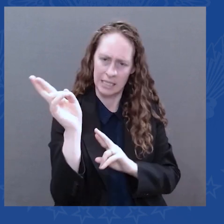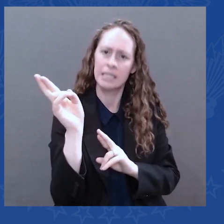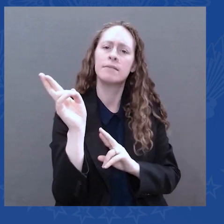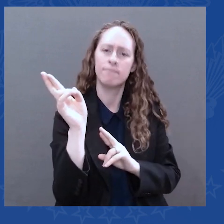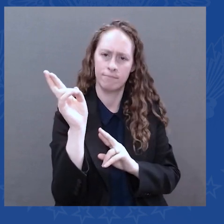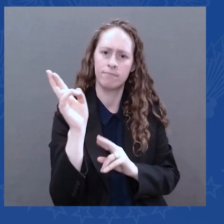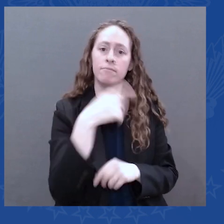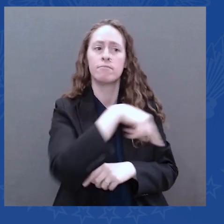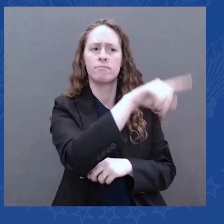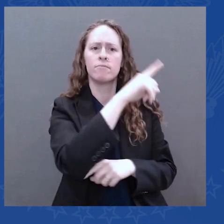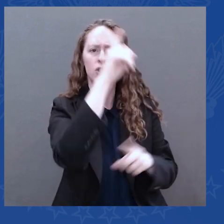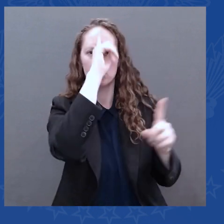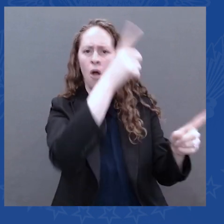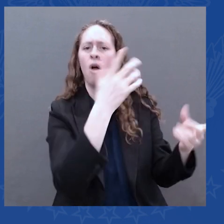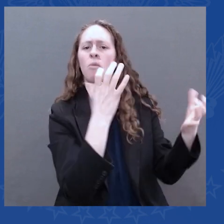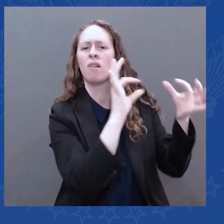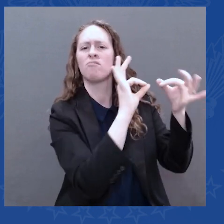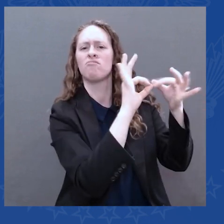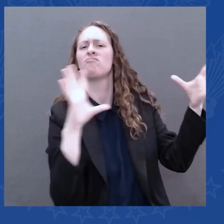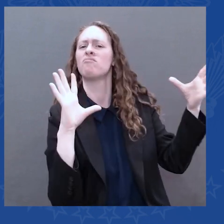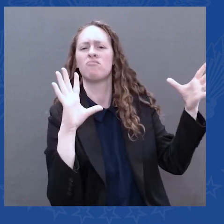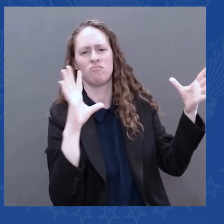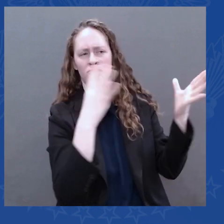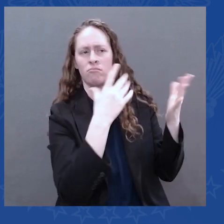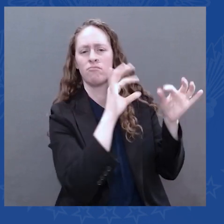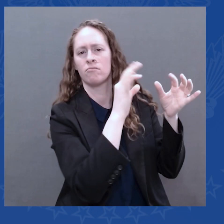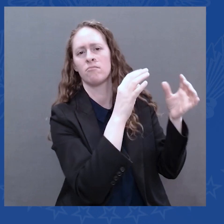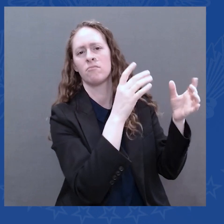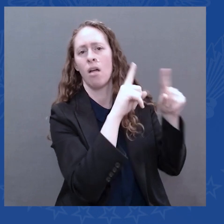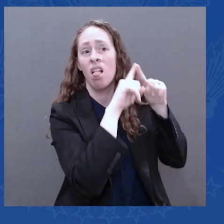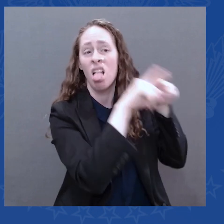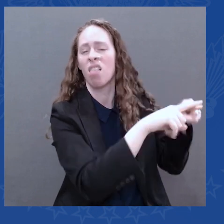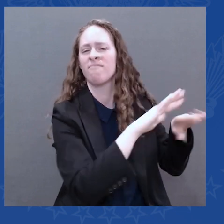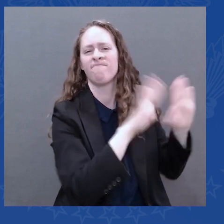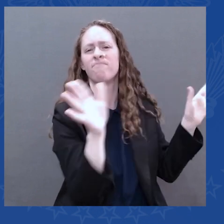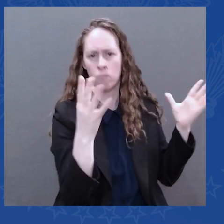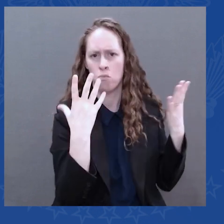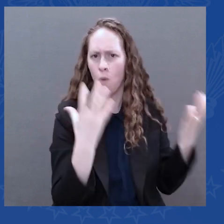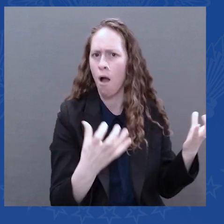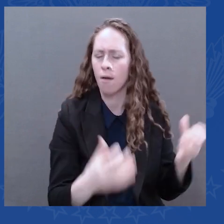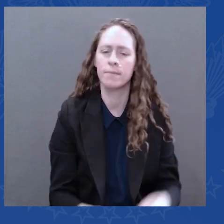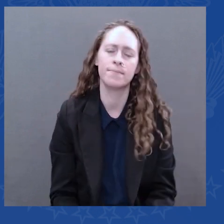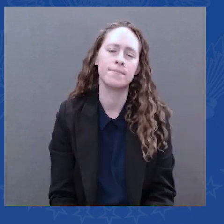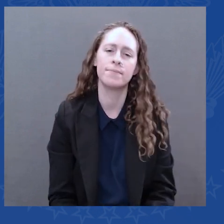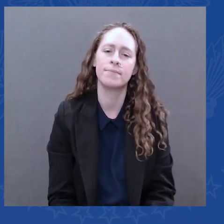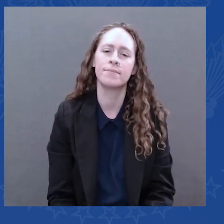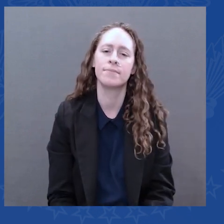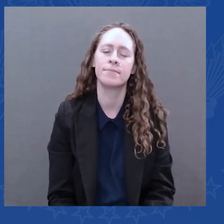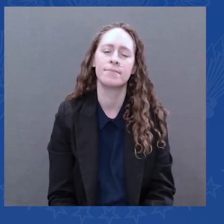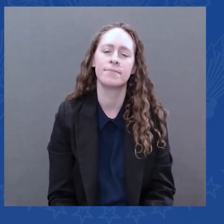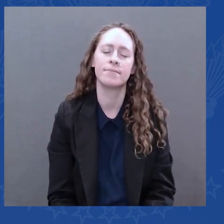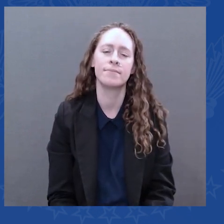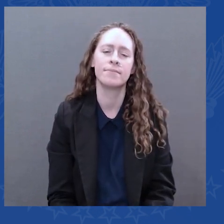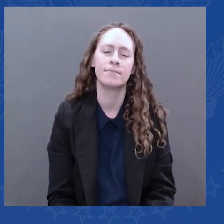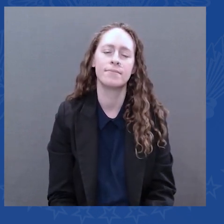it will also work to ensure additional EU market demand for 50 billion cubic meters of LNG